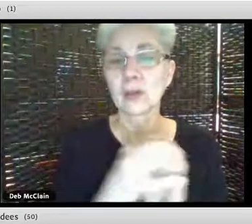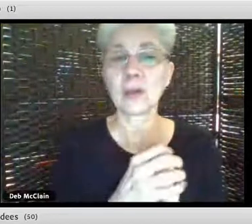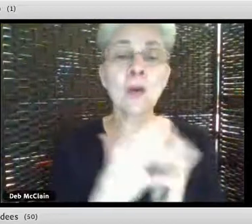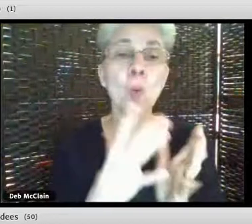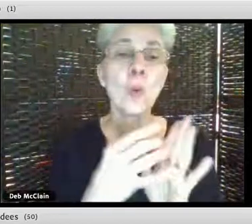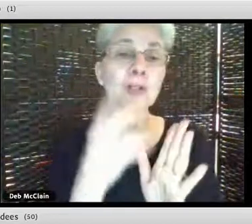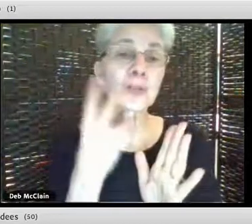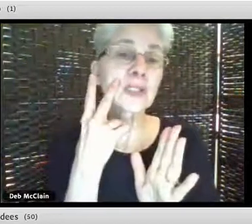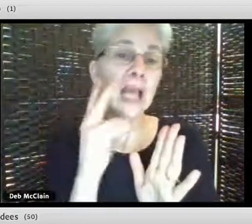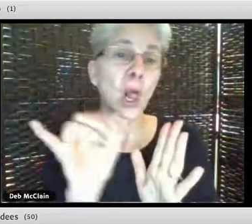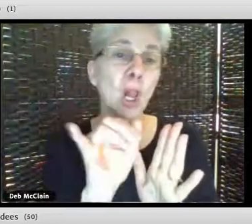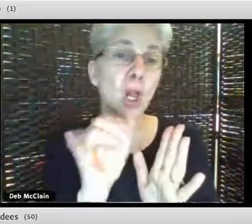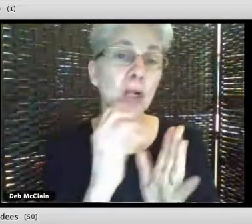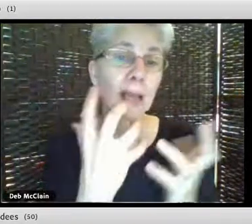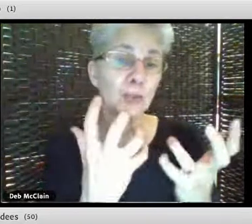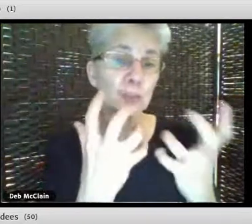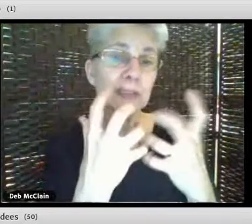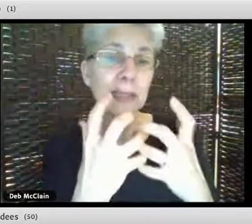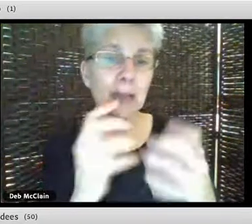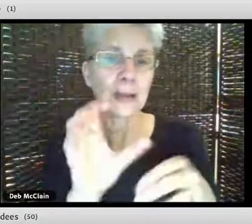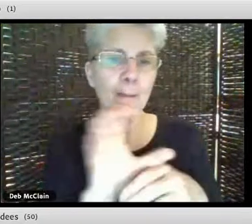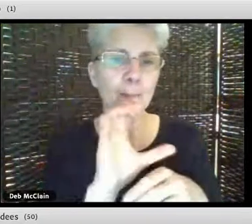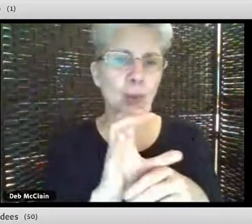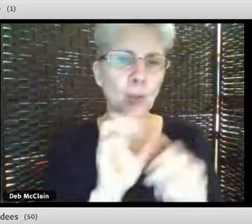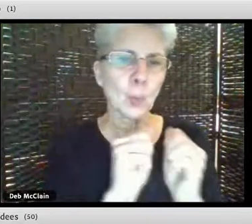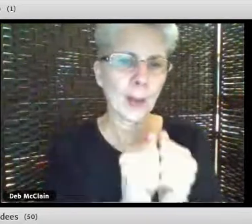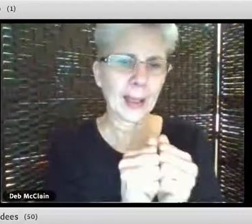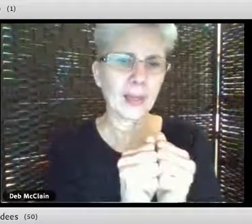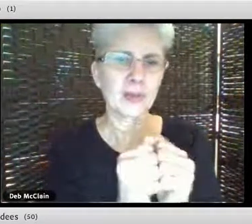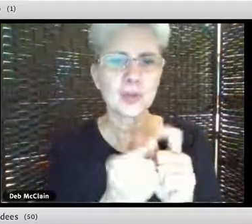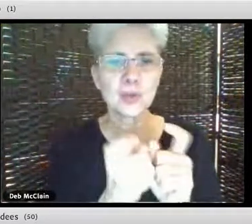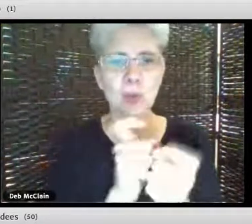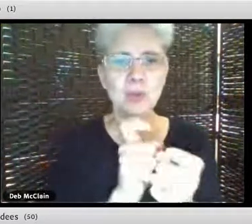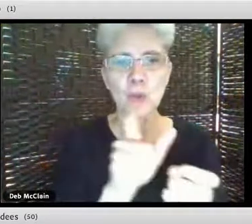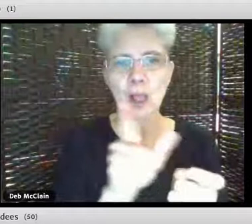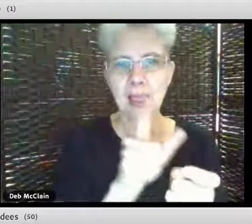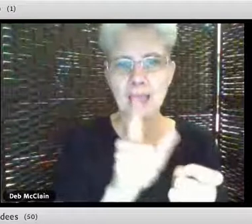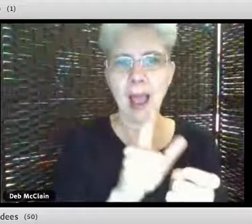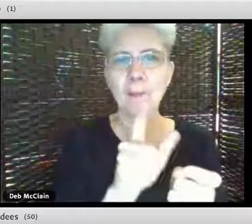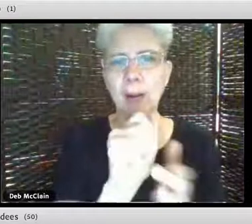look like to sync your computer, so I'm going to switch to my library nerd account, right here,